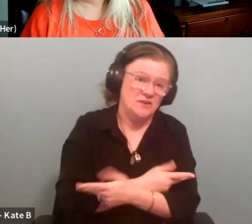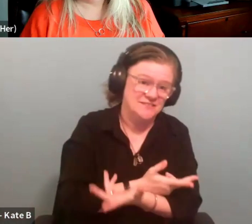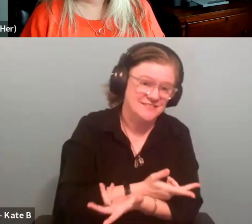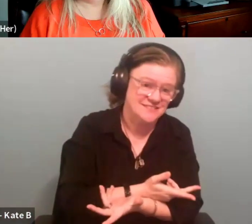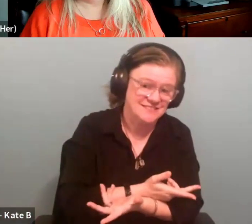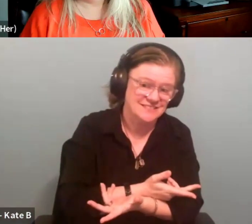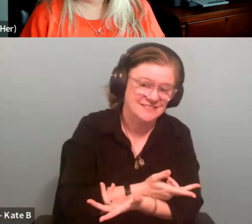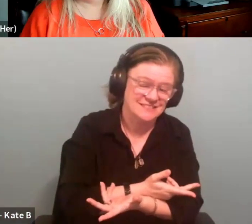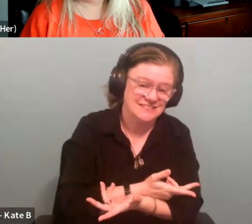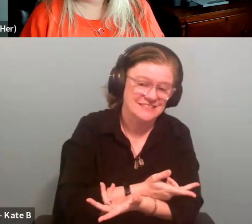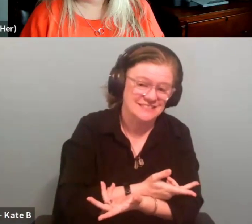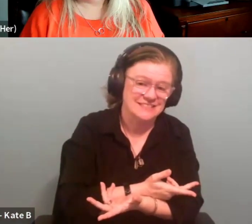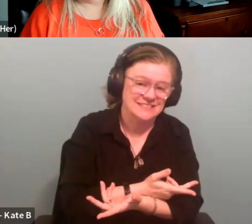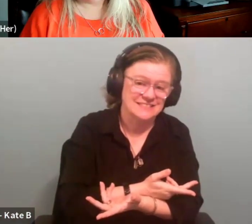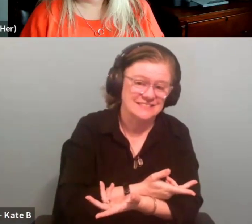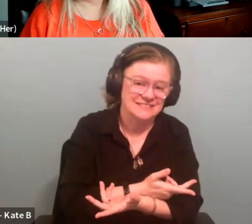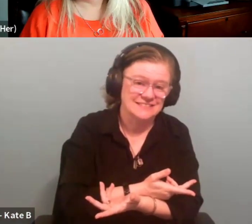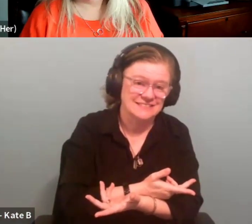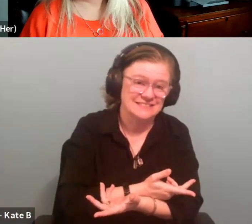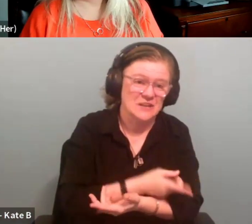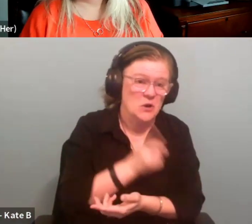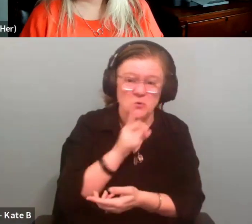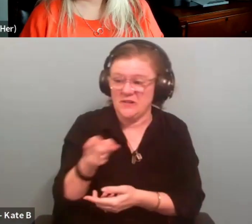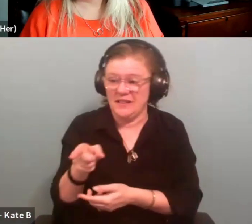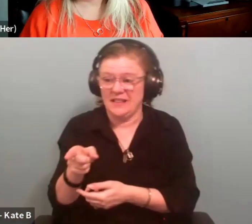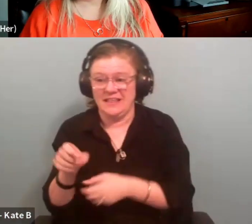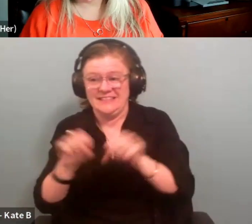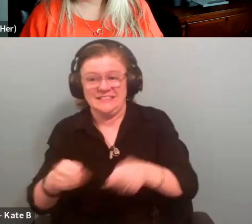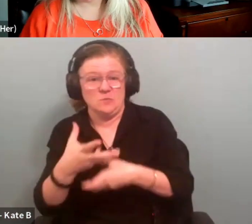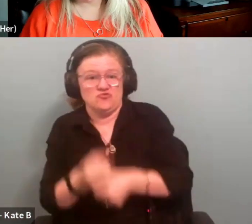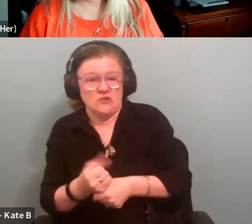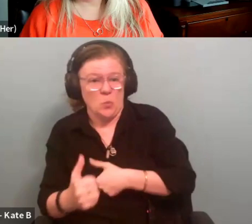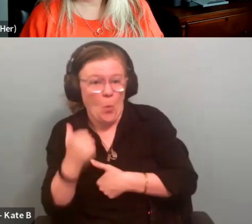like, reinforce mistrust in the system working and sort of,